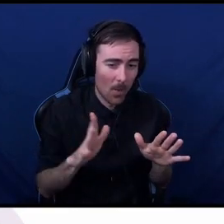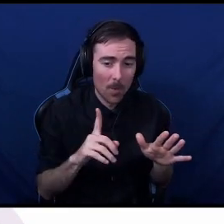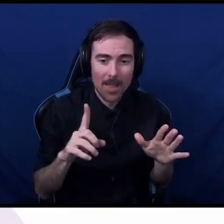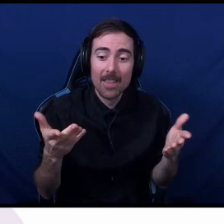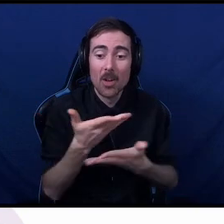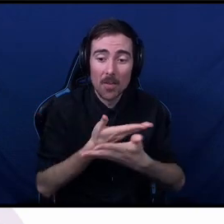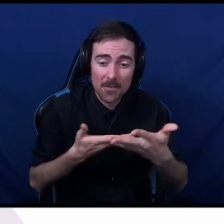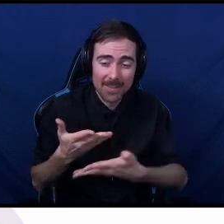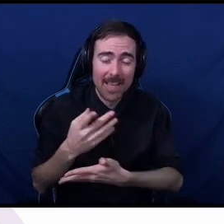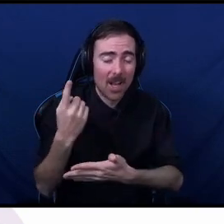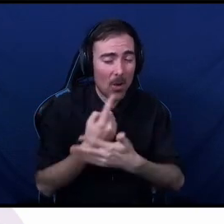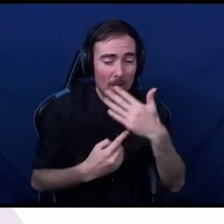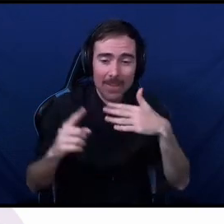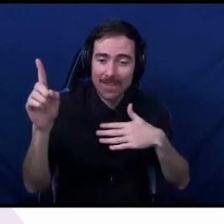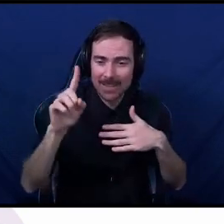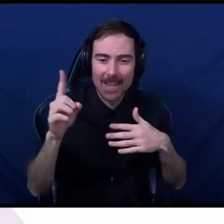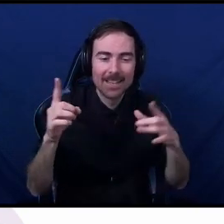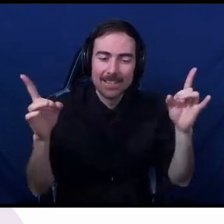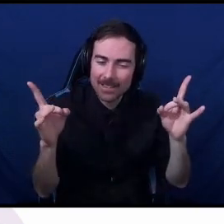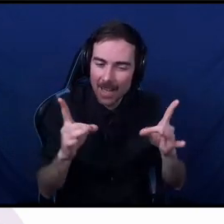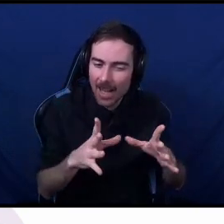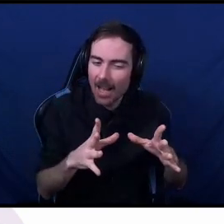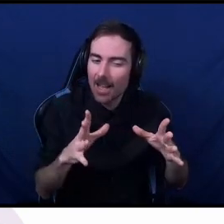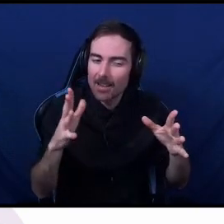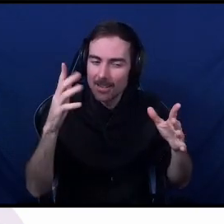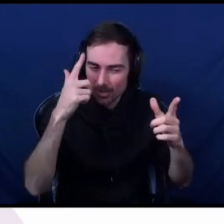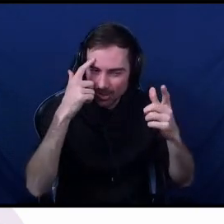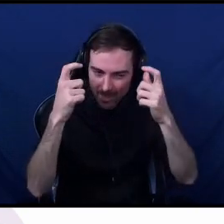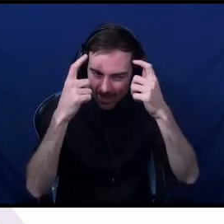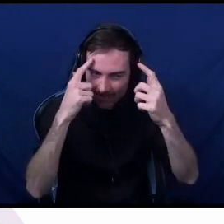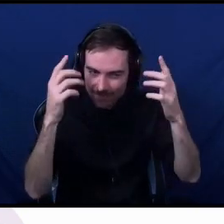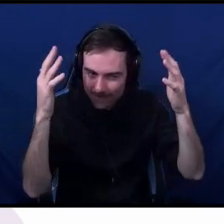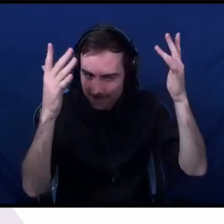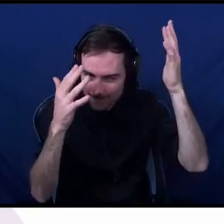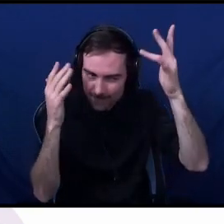creative juices. And also just to challenge everyone, here